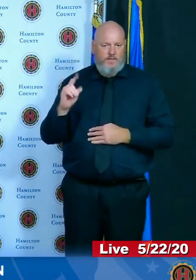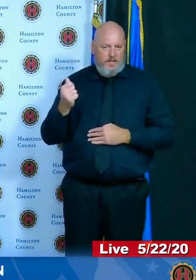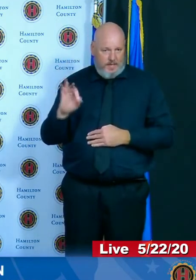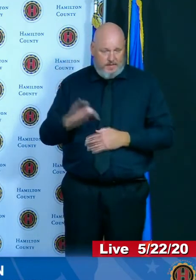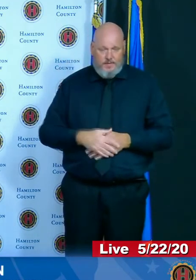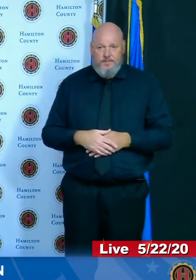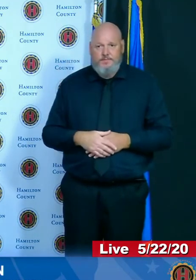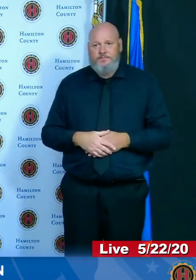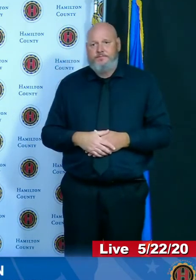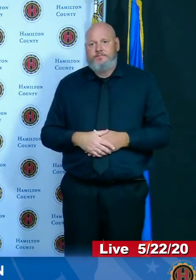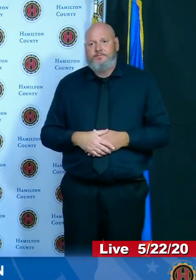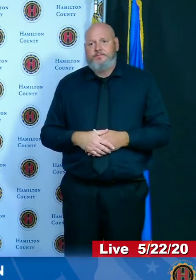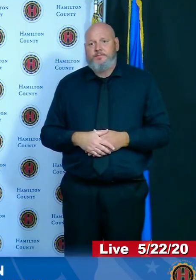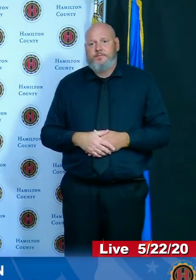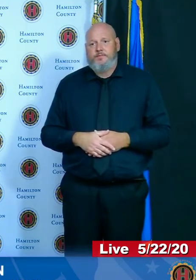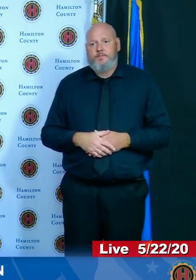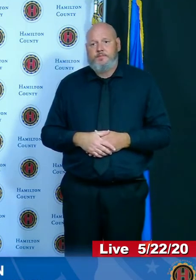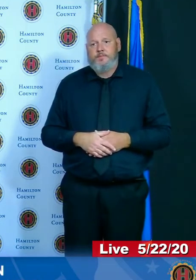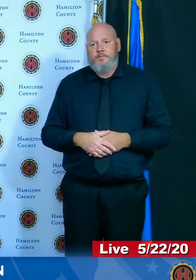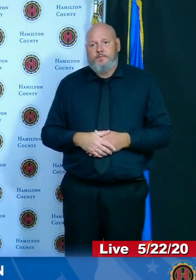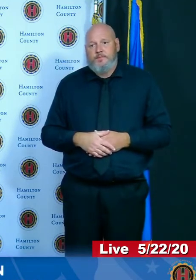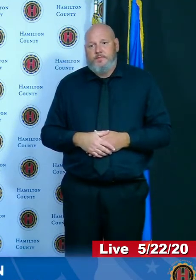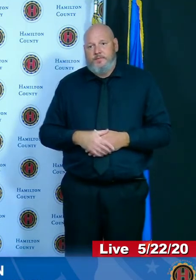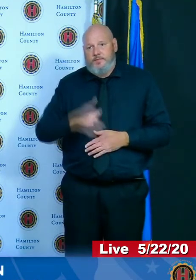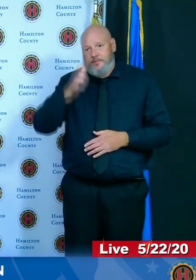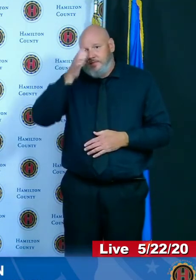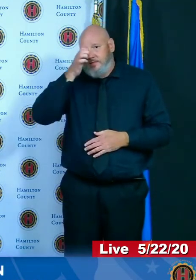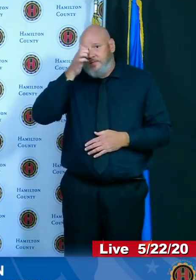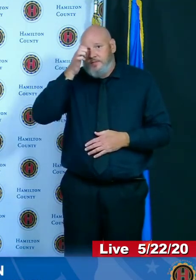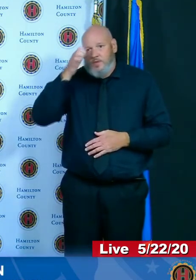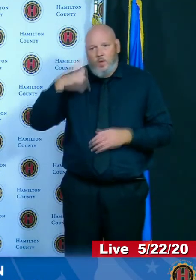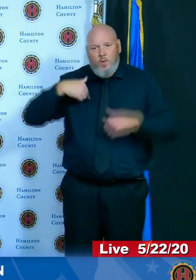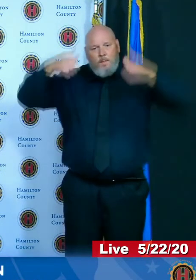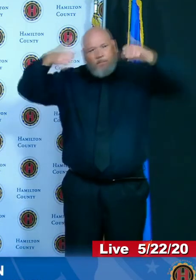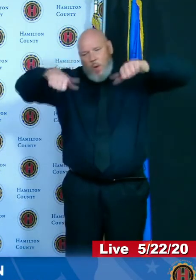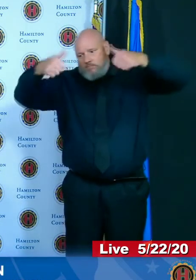a lot of new information up on our website and we continue to make sure